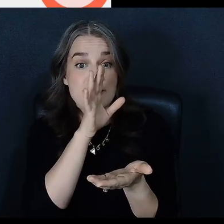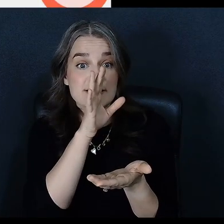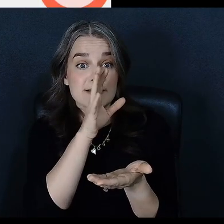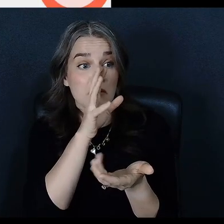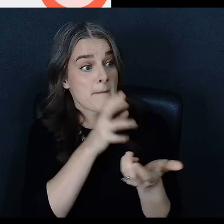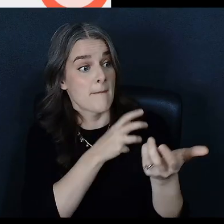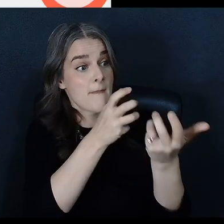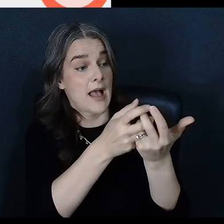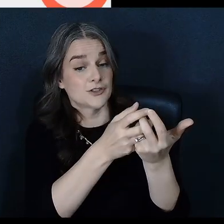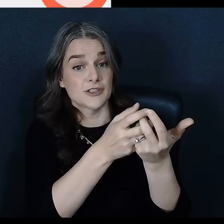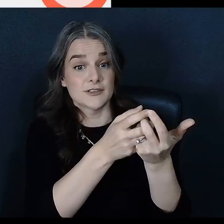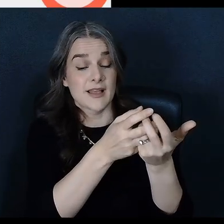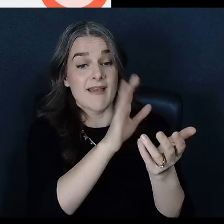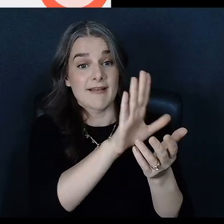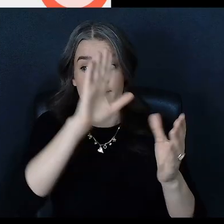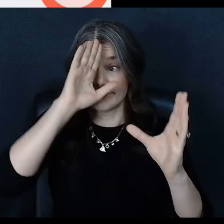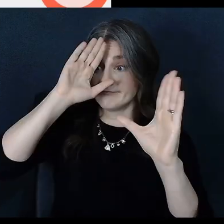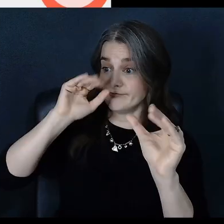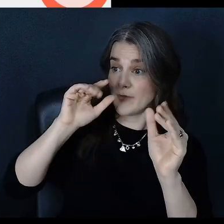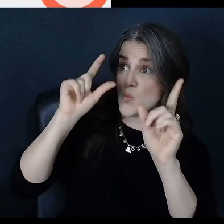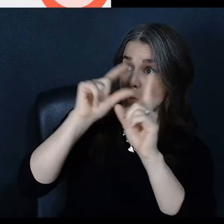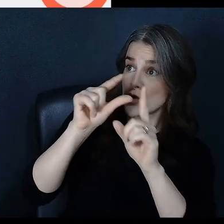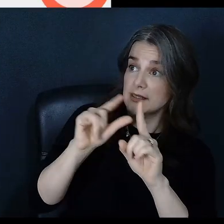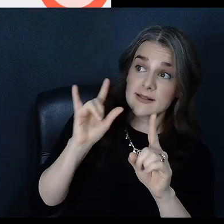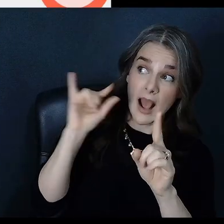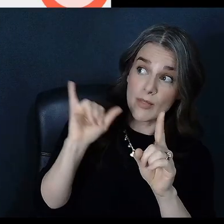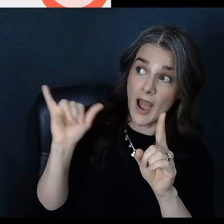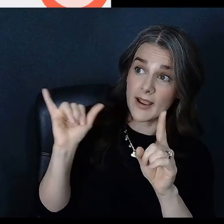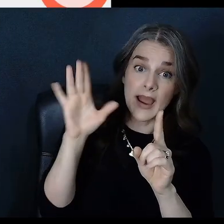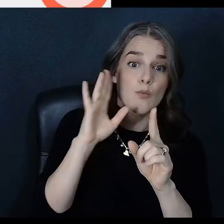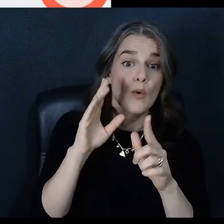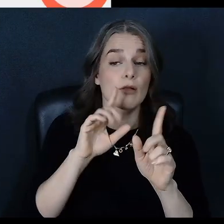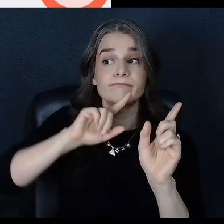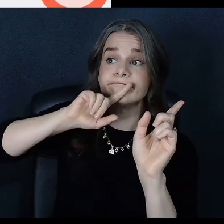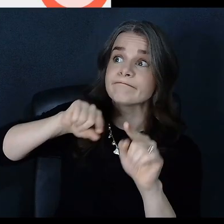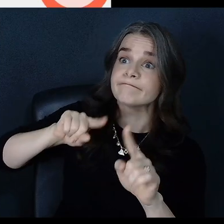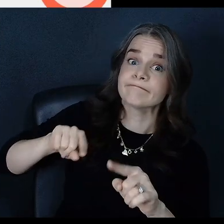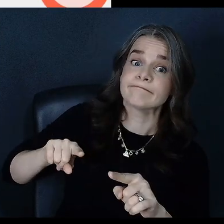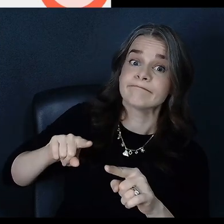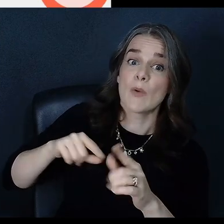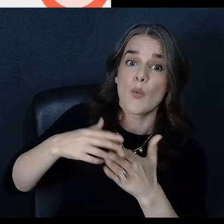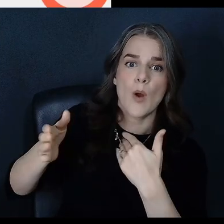it thinks words sounds like, it will produce the desired result. The trick that we have sometimes is